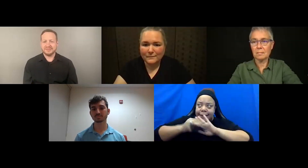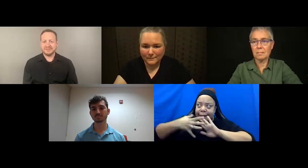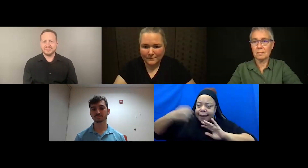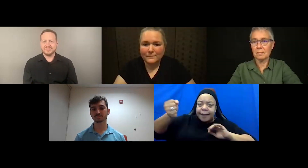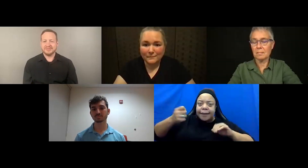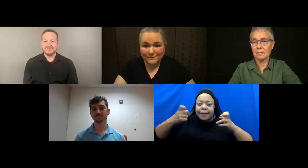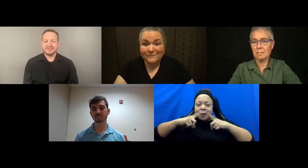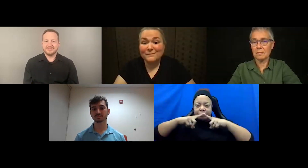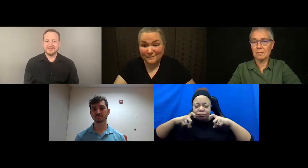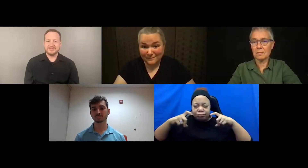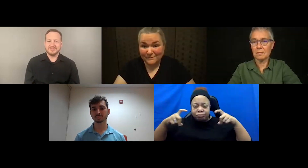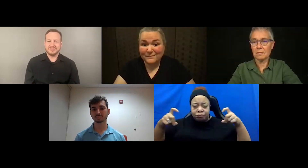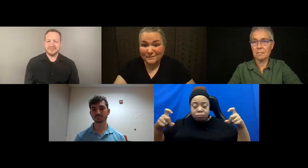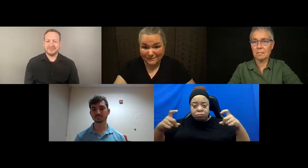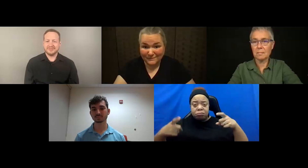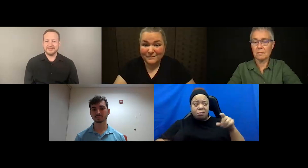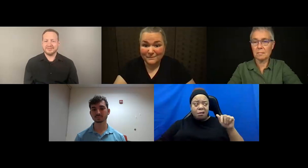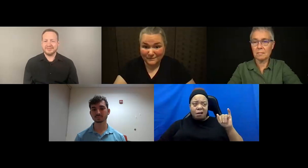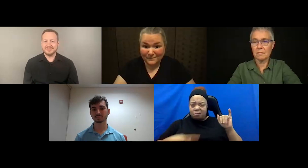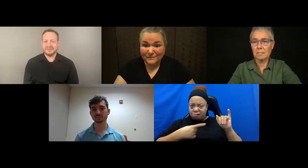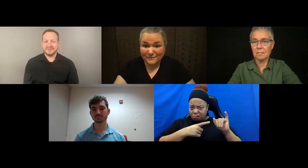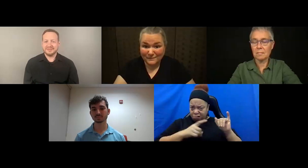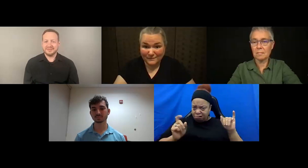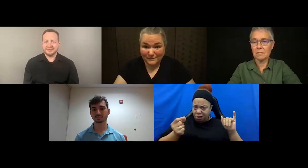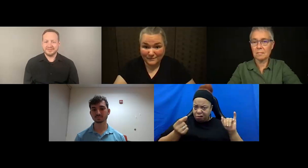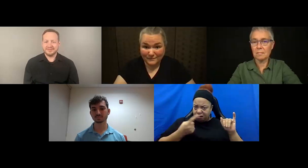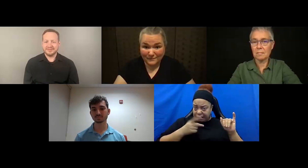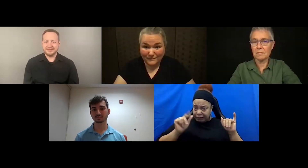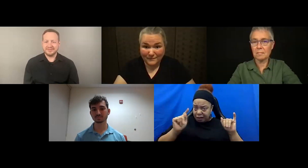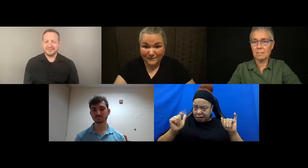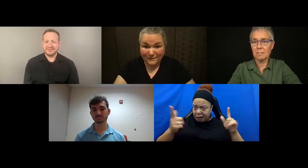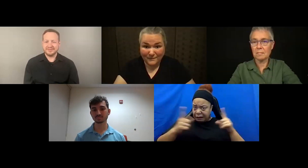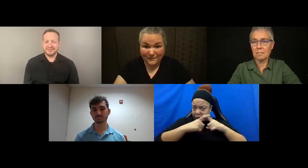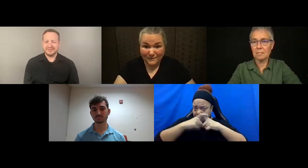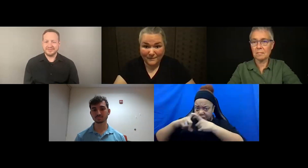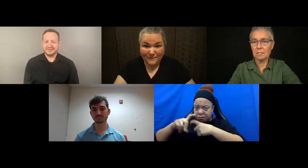my personal information? Can somebody take my identity from me? What about AI? What is AI doing?